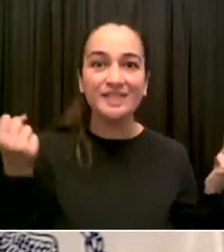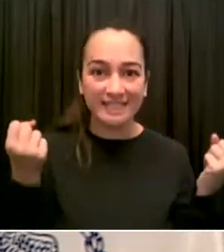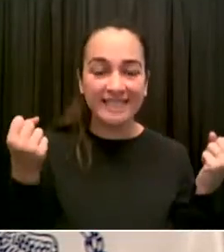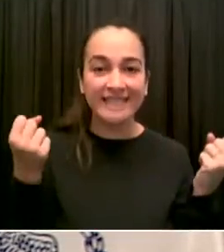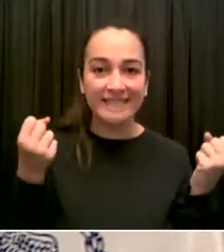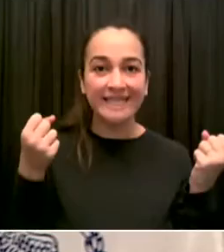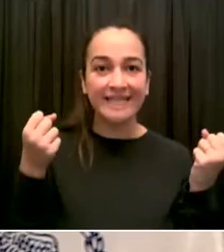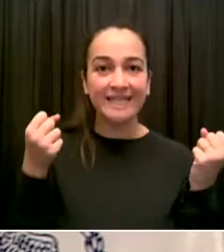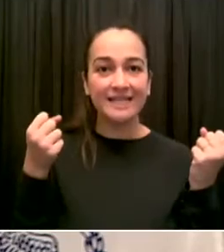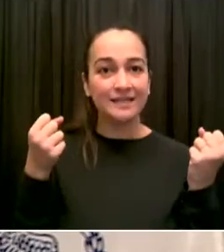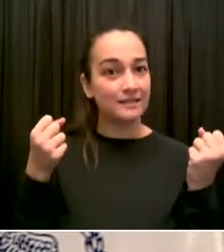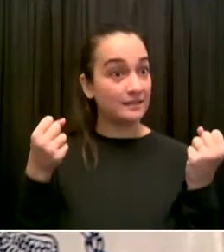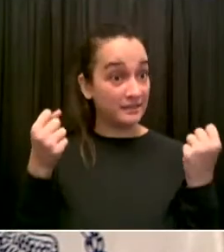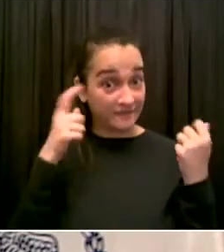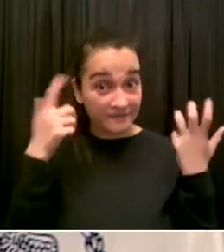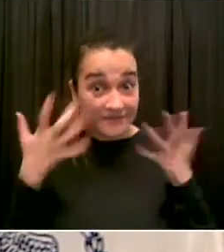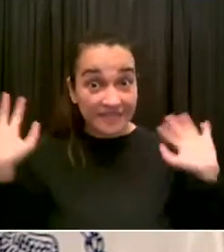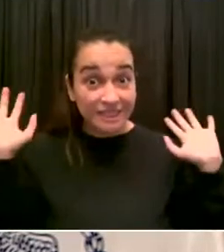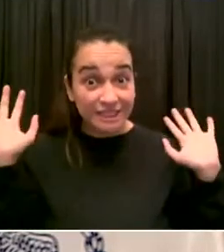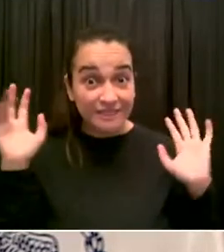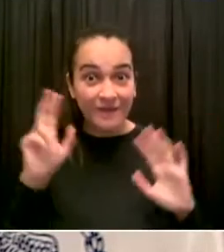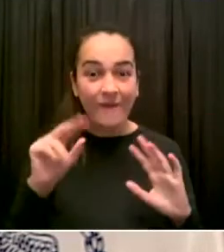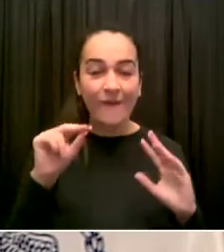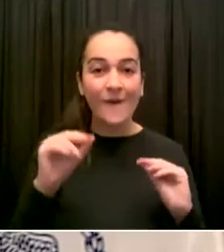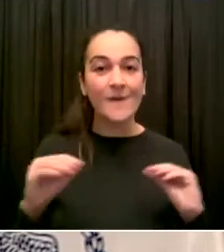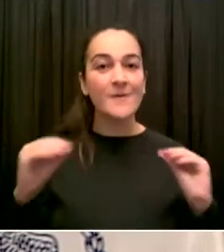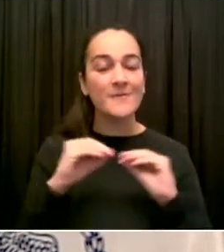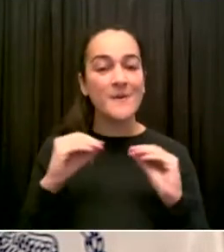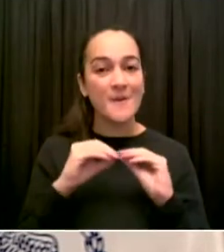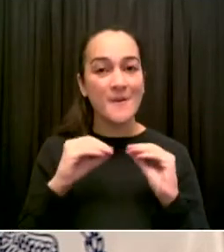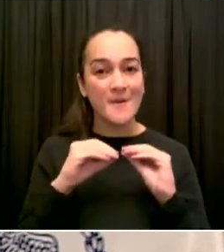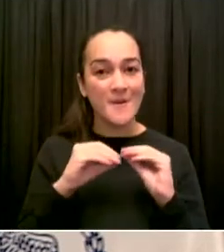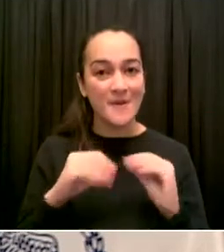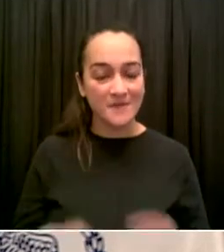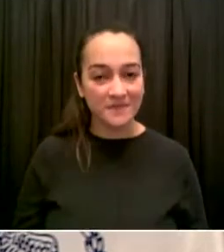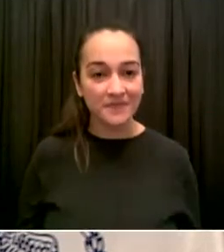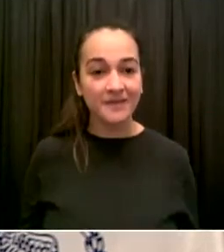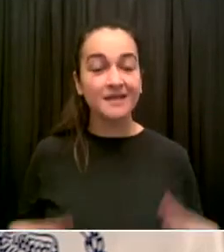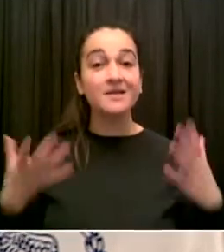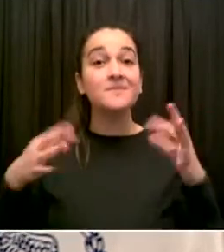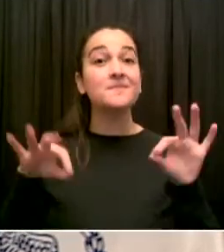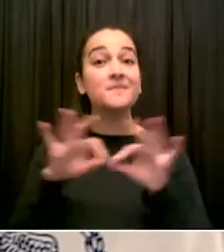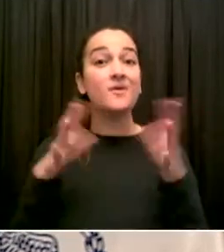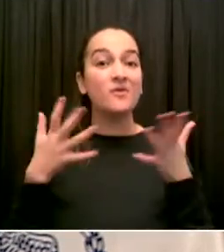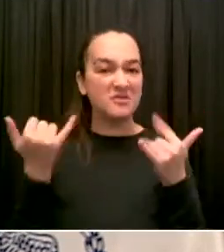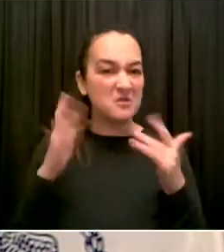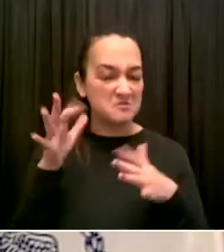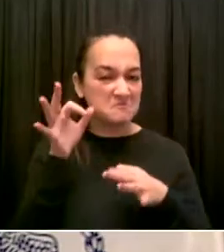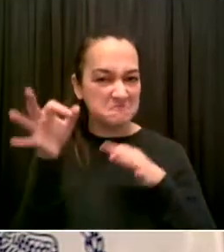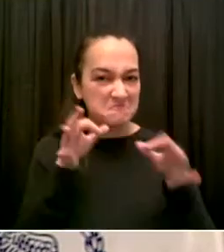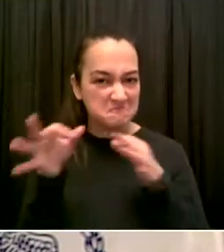BACK BUT WE ALSO HAVE SOME REAL CHALLENGES TO DISCUSS THAT WE HAVE MUCH MORE WORK.